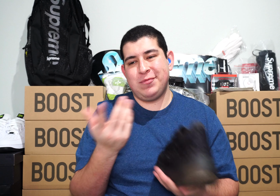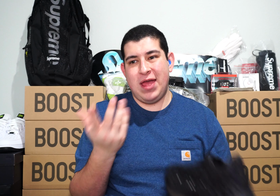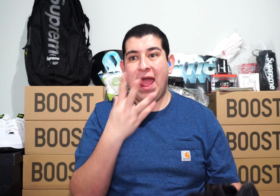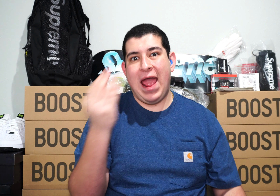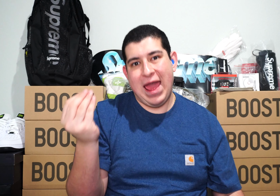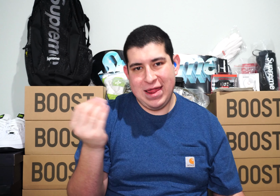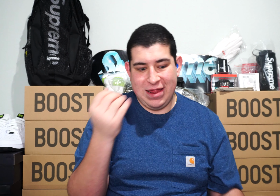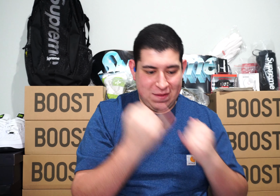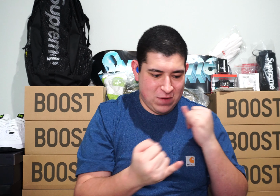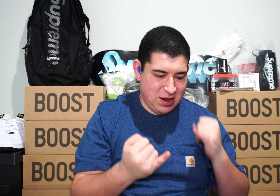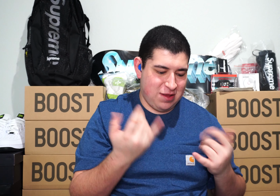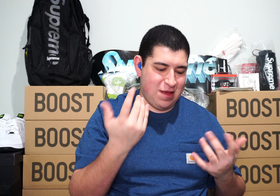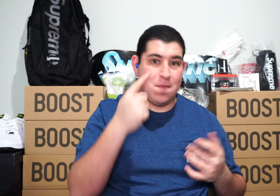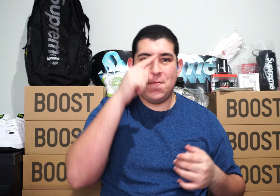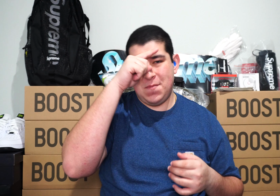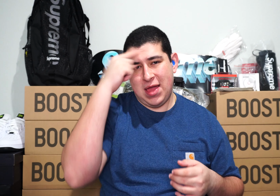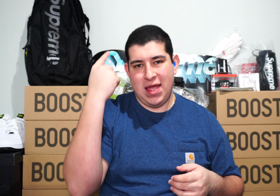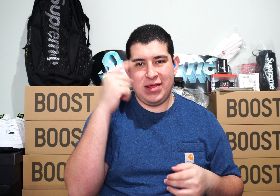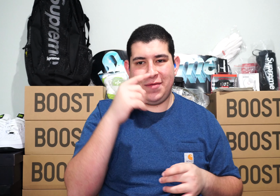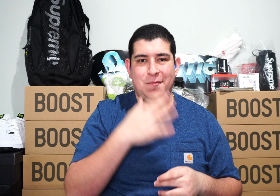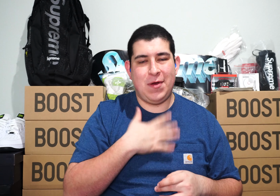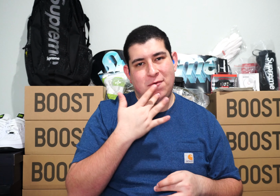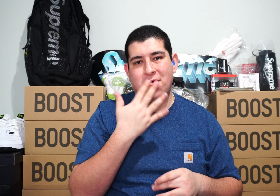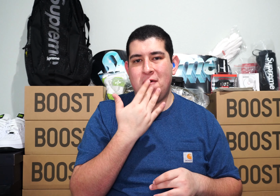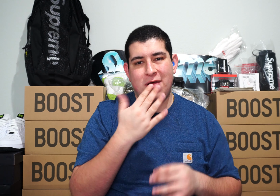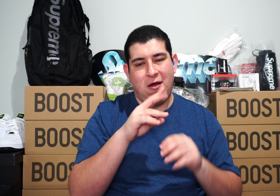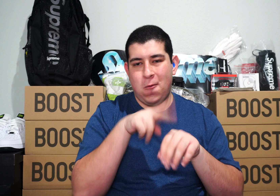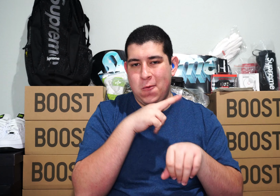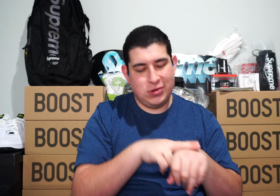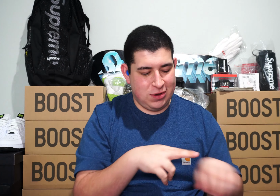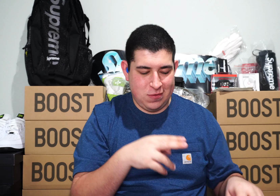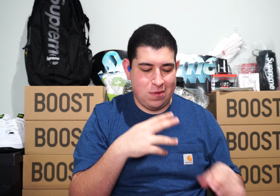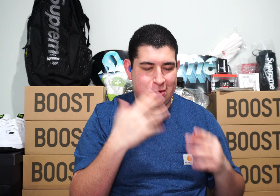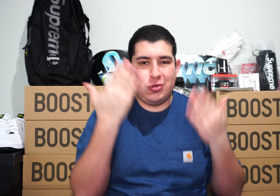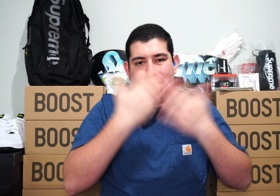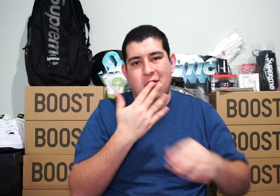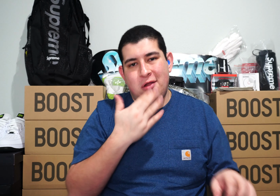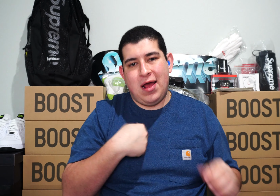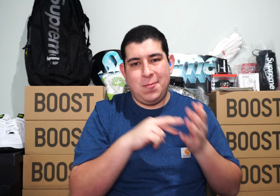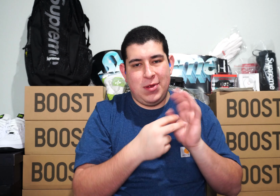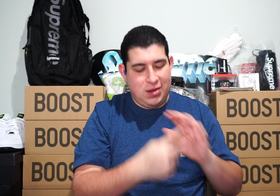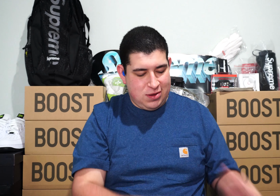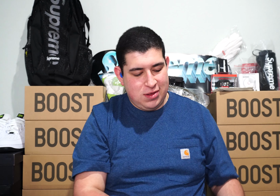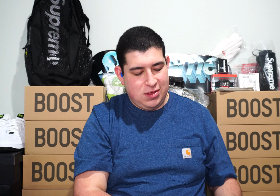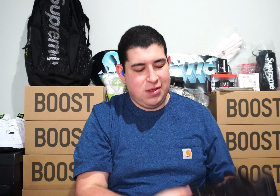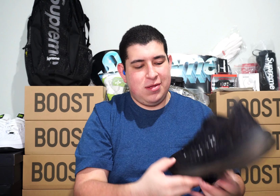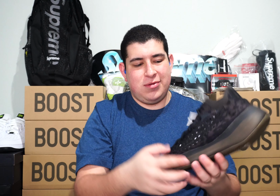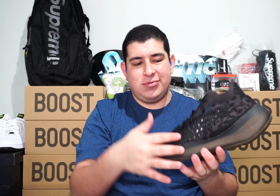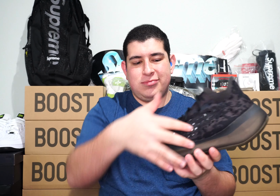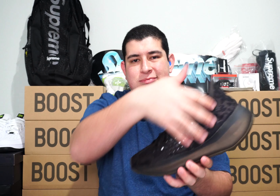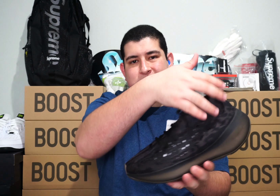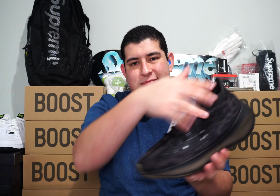Also, of course, I love the color (Black)